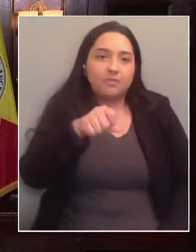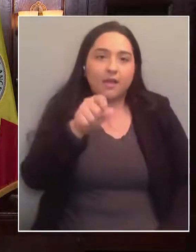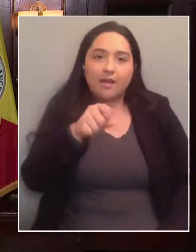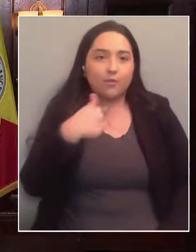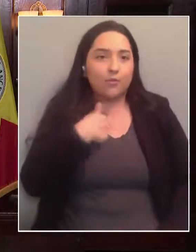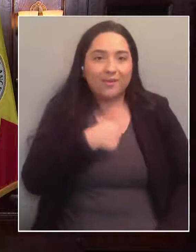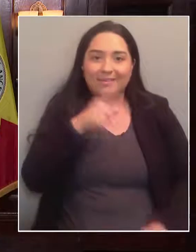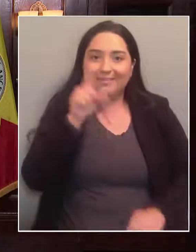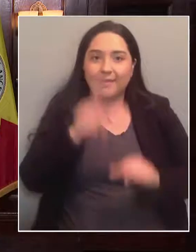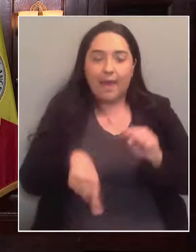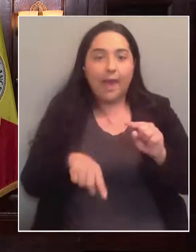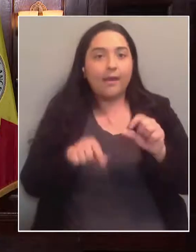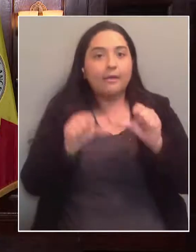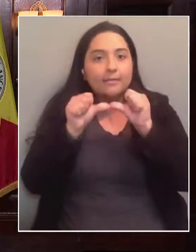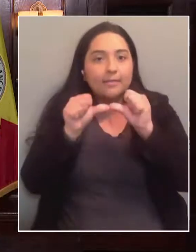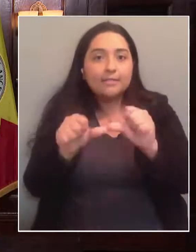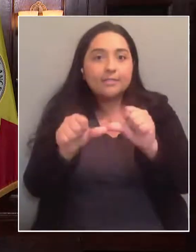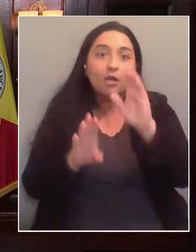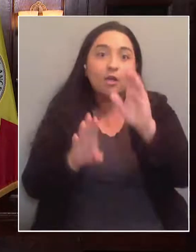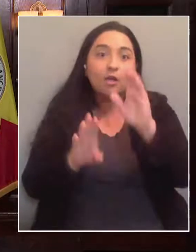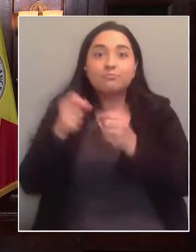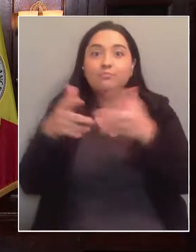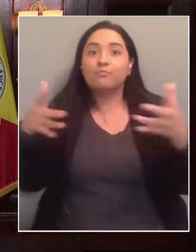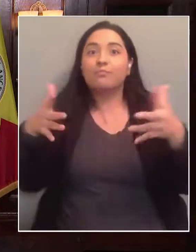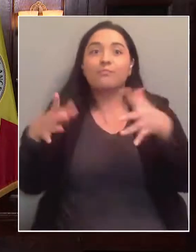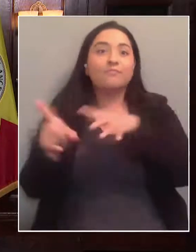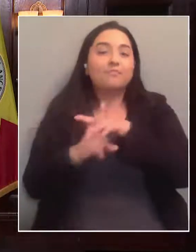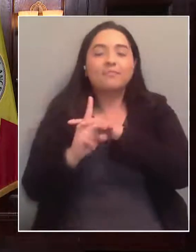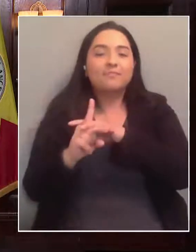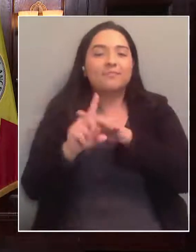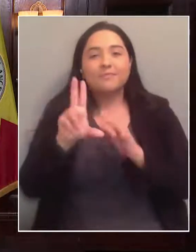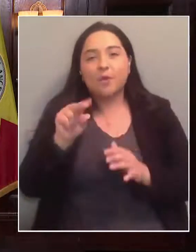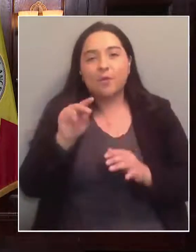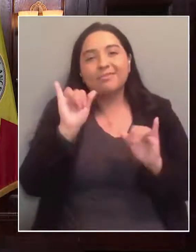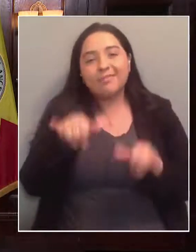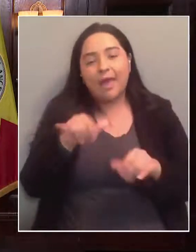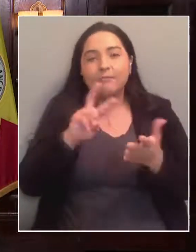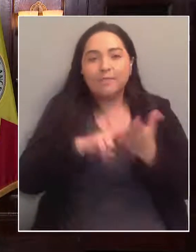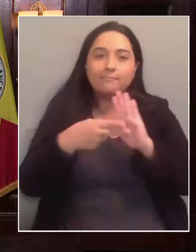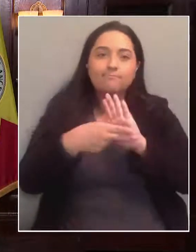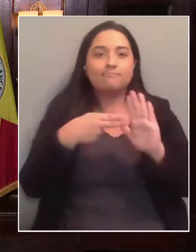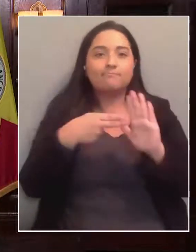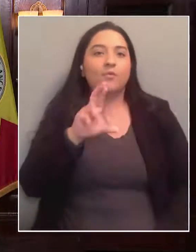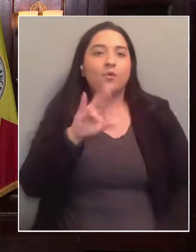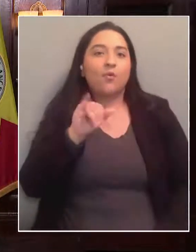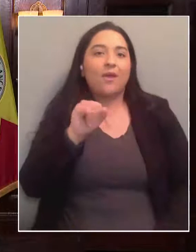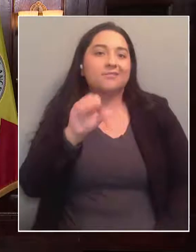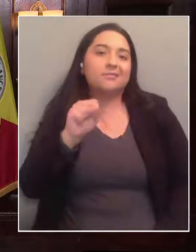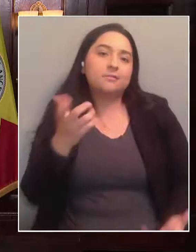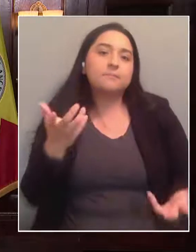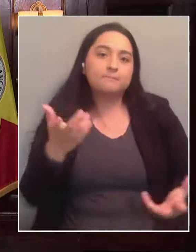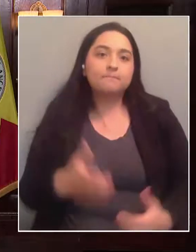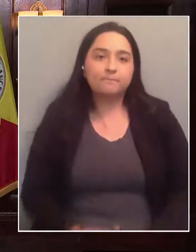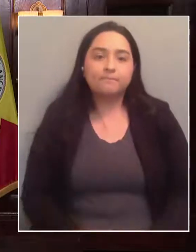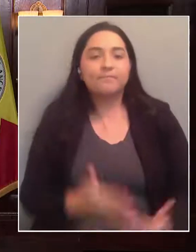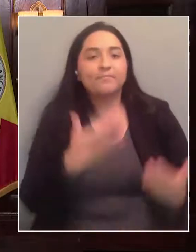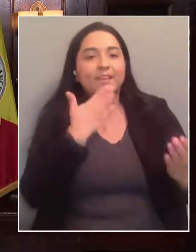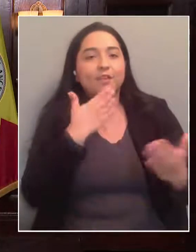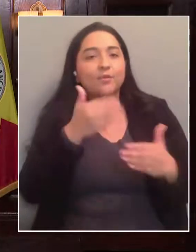OUR HOSPITALS CANNOT AND WE WOULD MOVE INTO CRISIS MODE THERE. THANKS, RON. AND NEXT QUESTION, PLEASE.